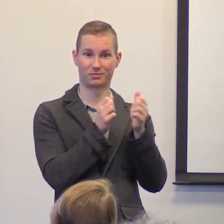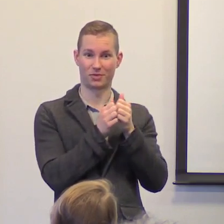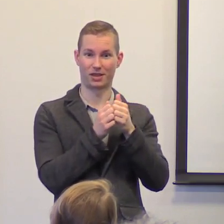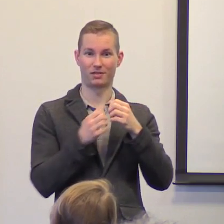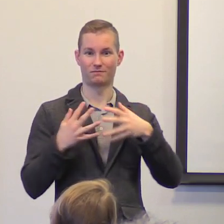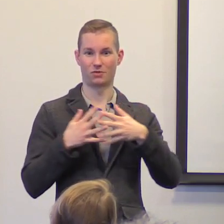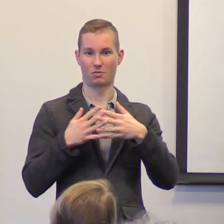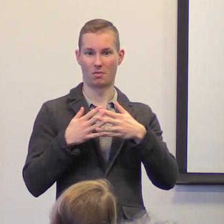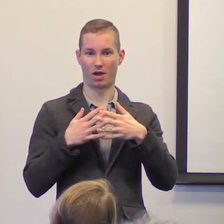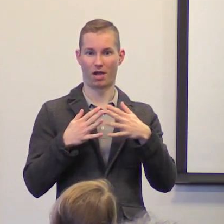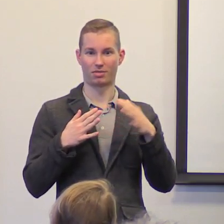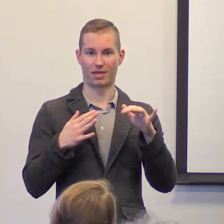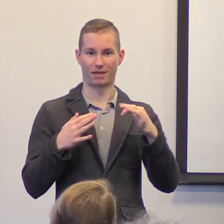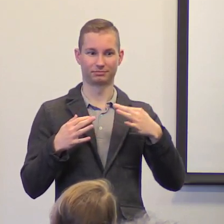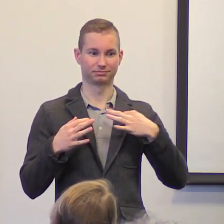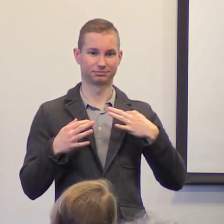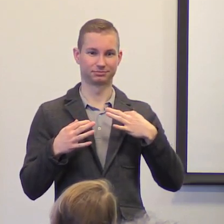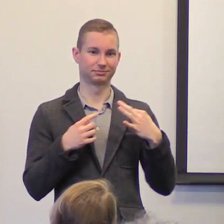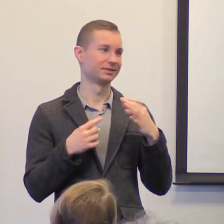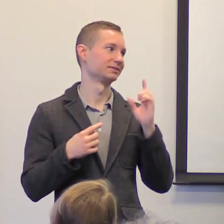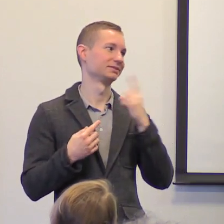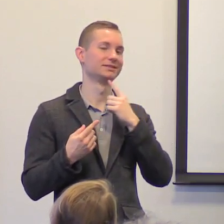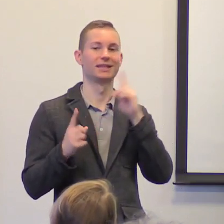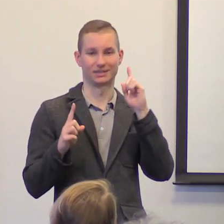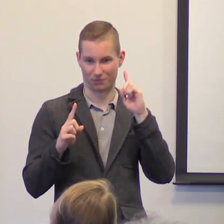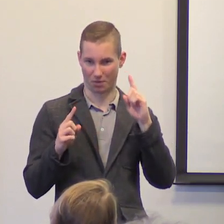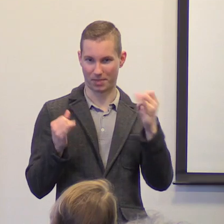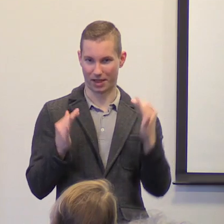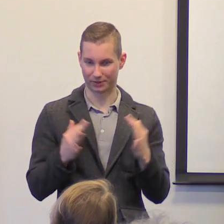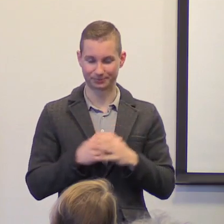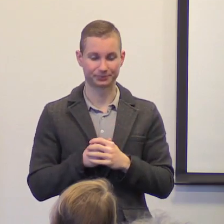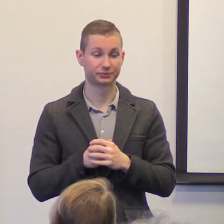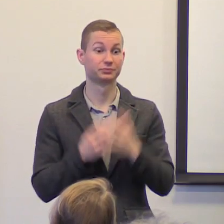He was really a very successful football player on the Vandals when 9/11 hit.